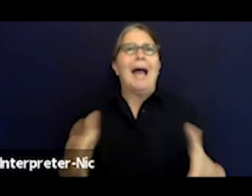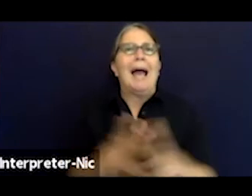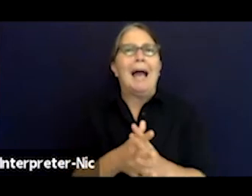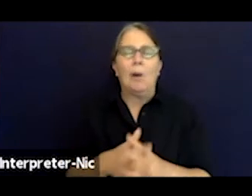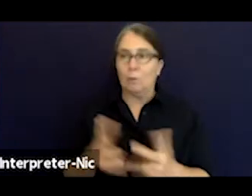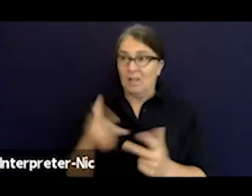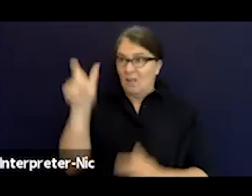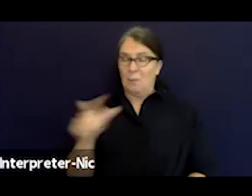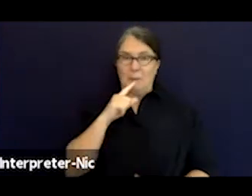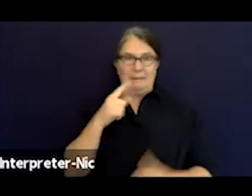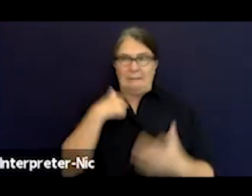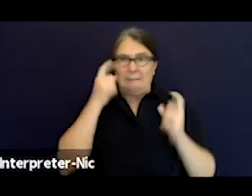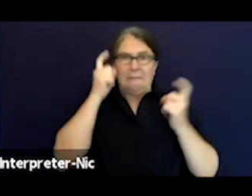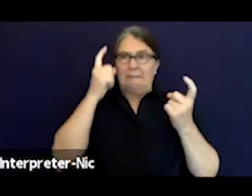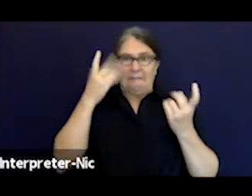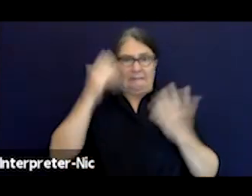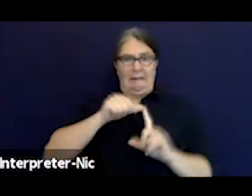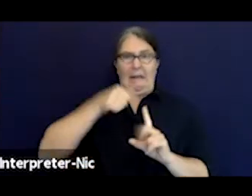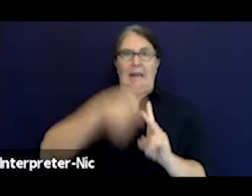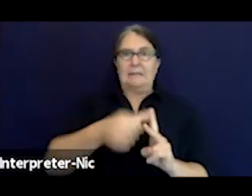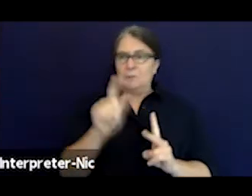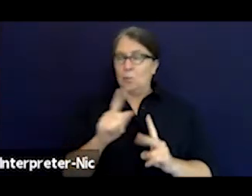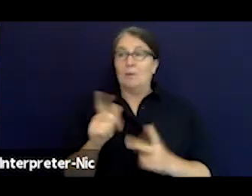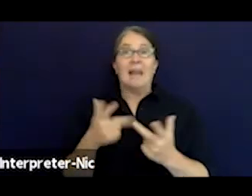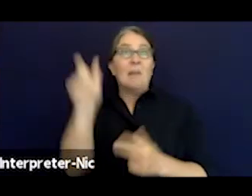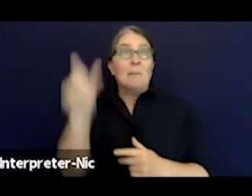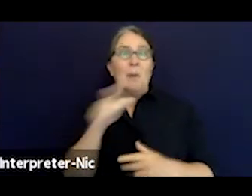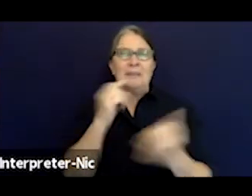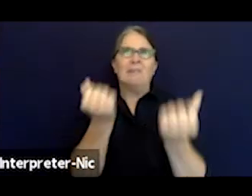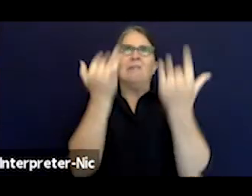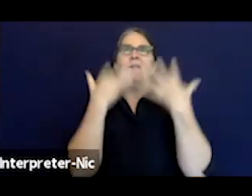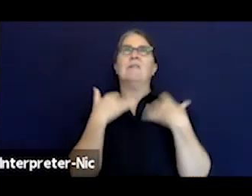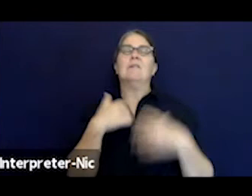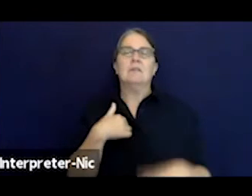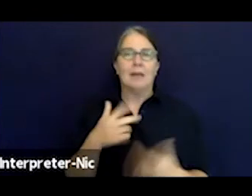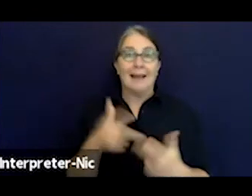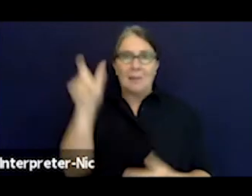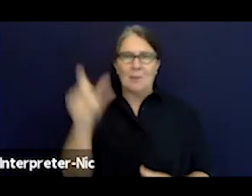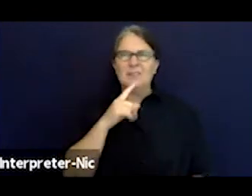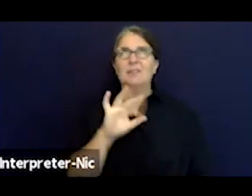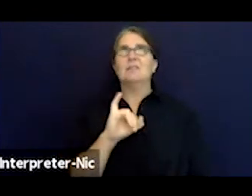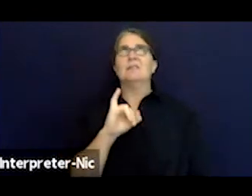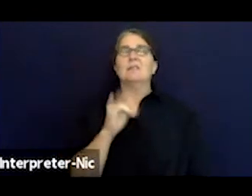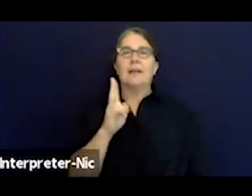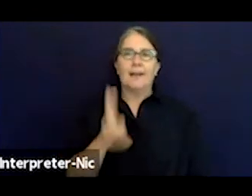they don’t know what to do next.” “Overwhelmed.” “Oh, no, not again.” Sandy, “It's not my problem,